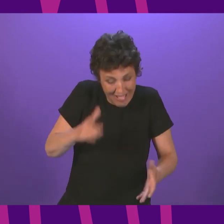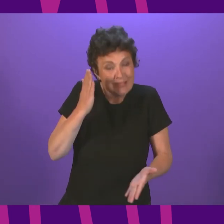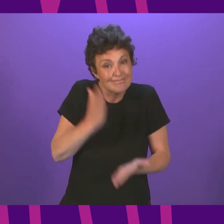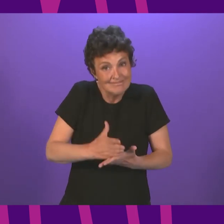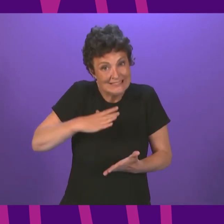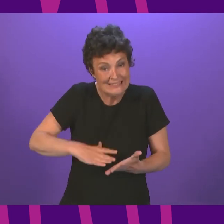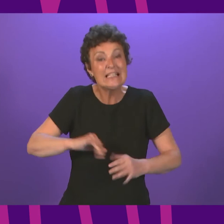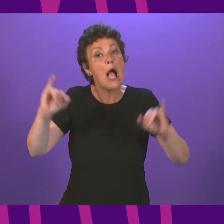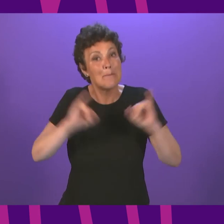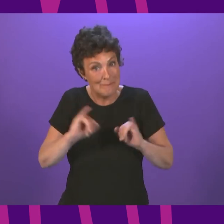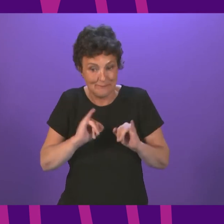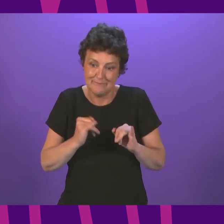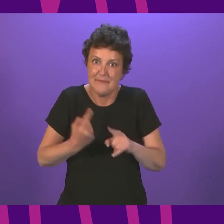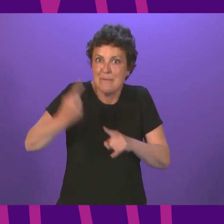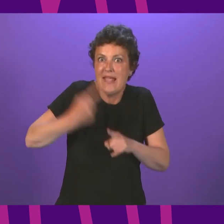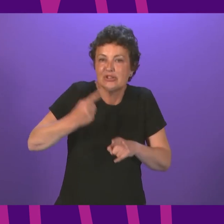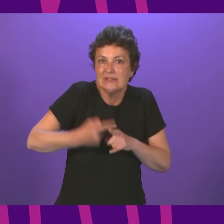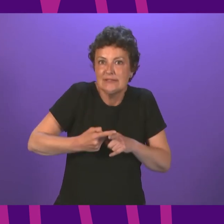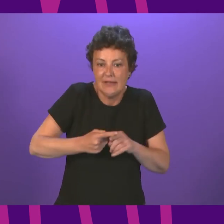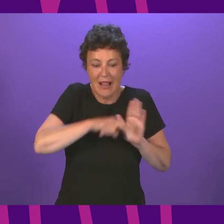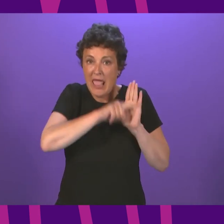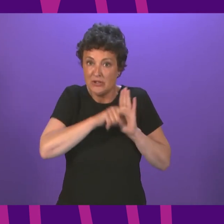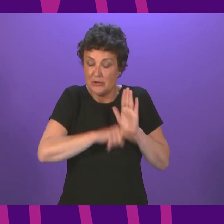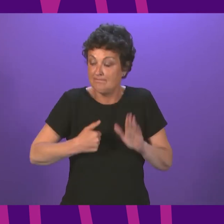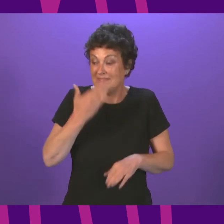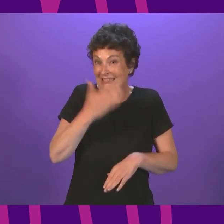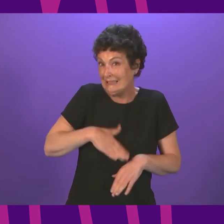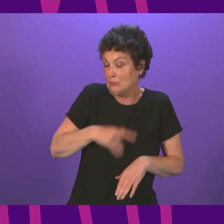ministers’ hands for at least another three months, until the end of September, and potentially